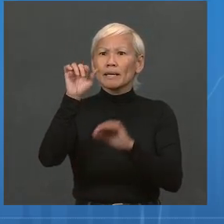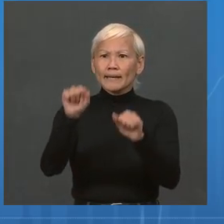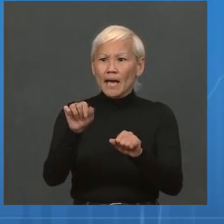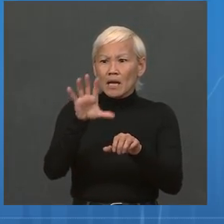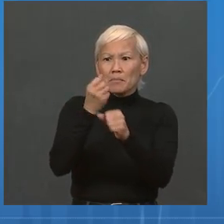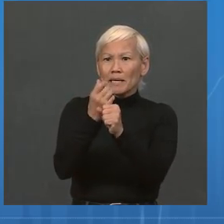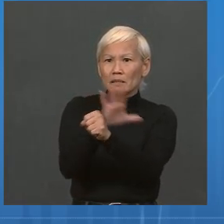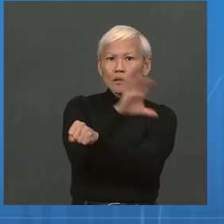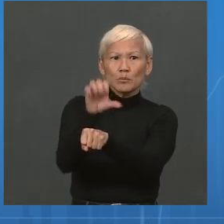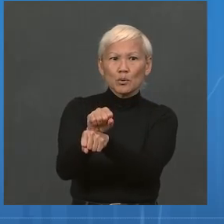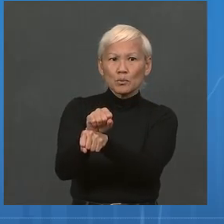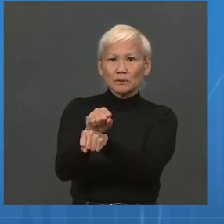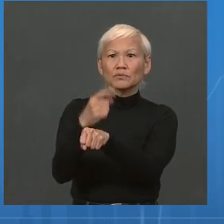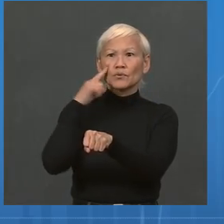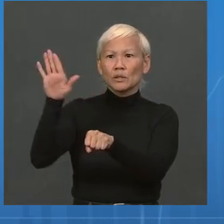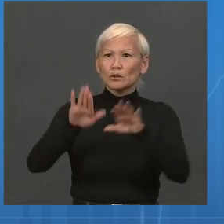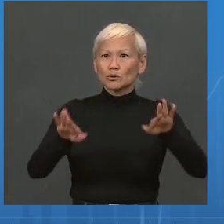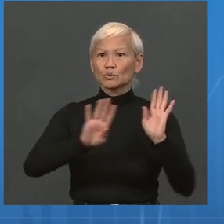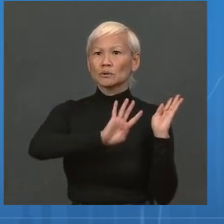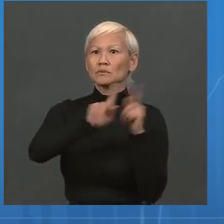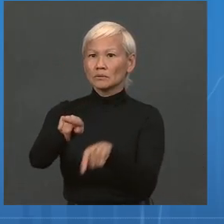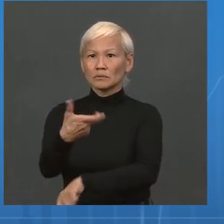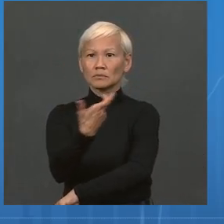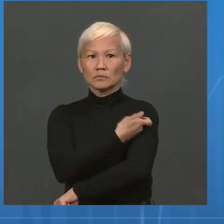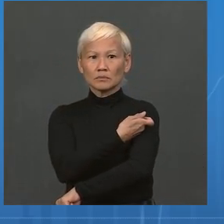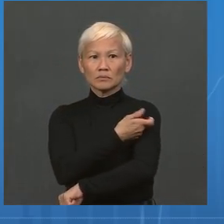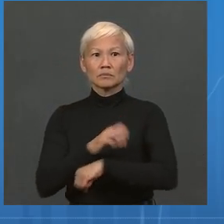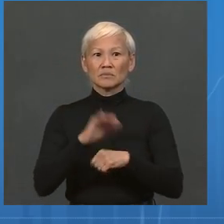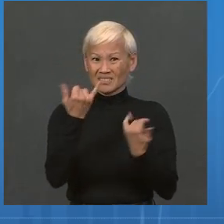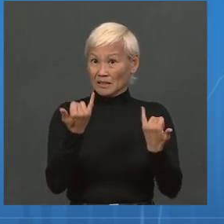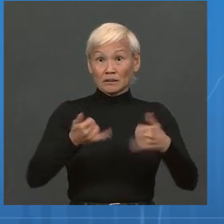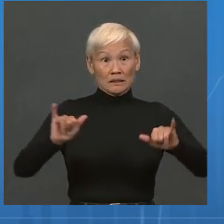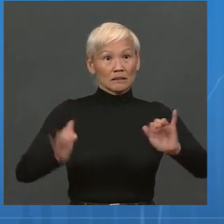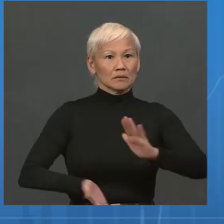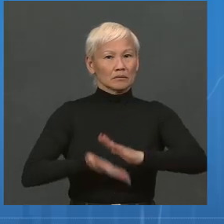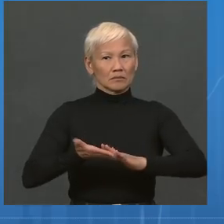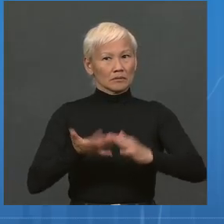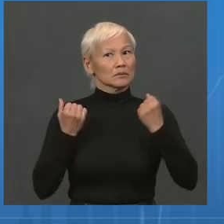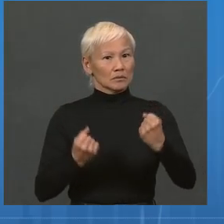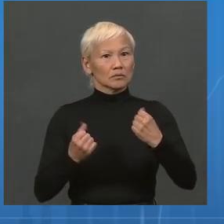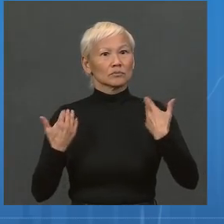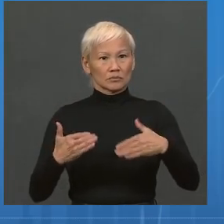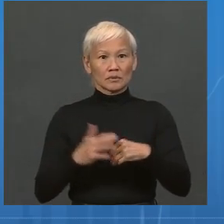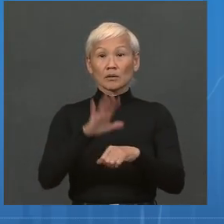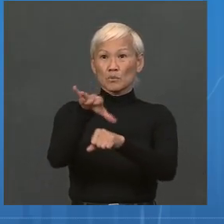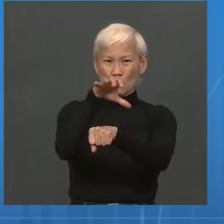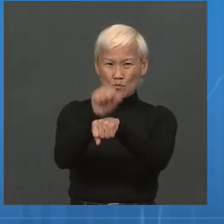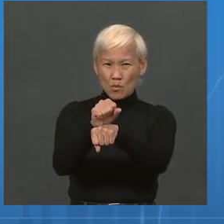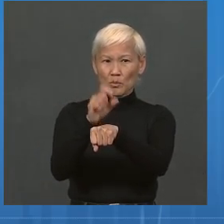And as we hit full strength next week, finding a site nearby and scheduling an appointment will become easier and easier.